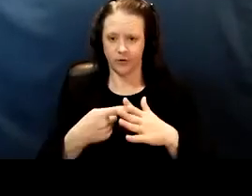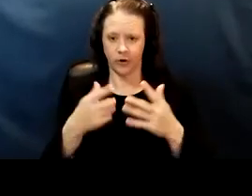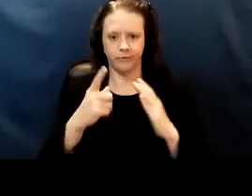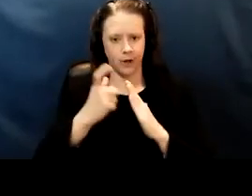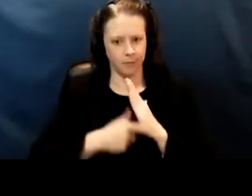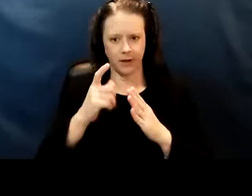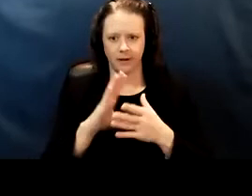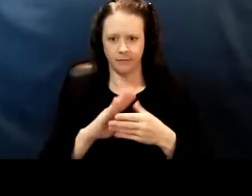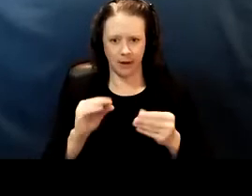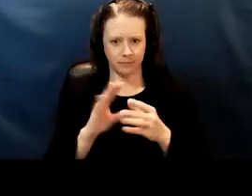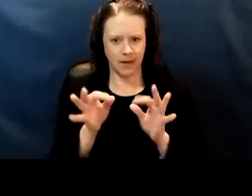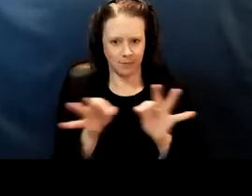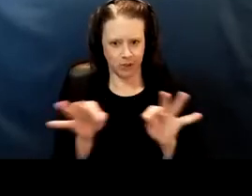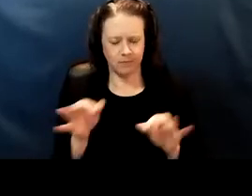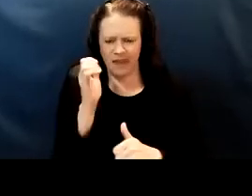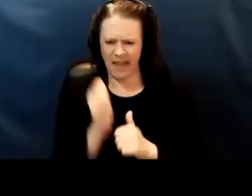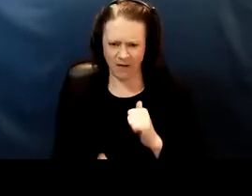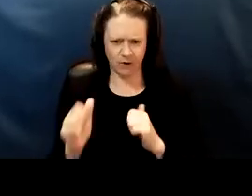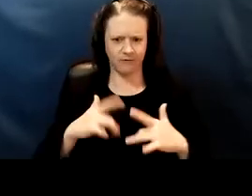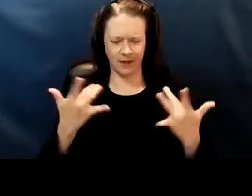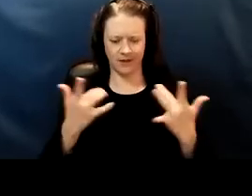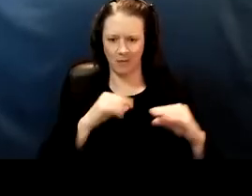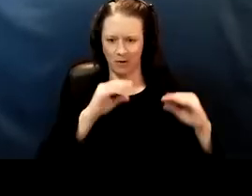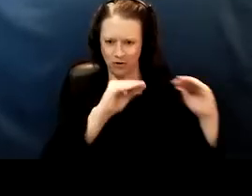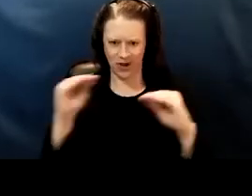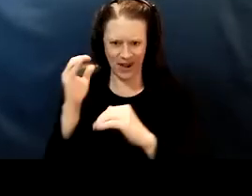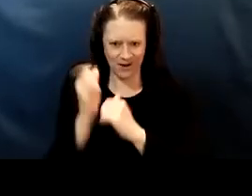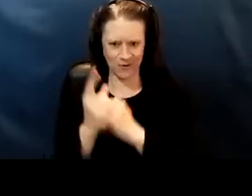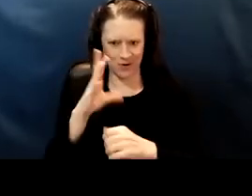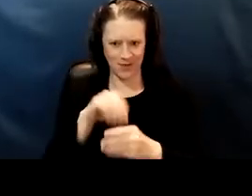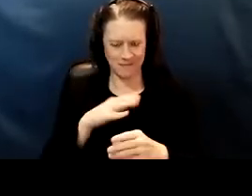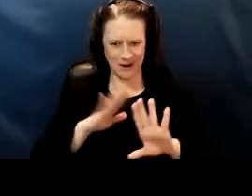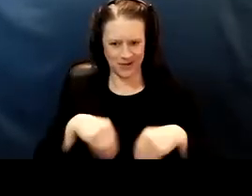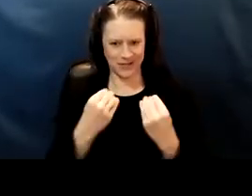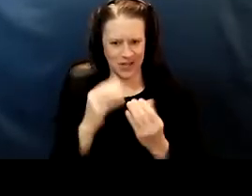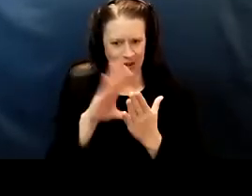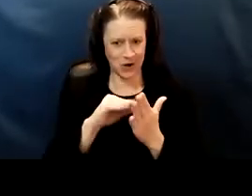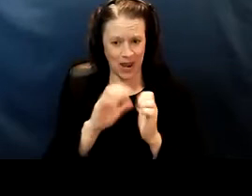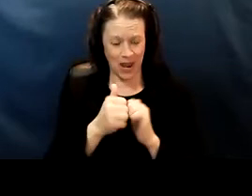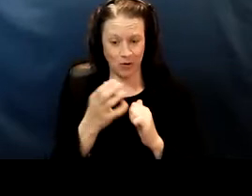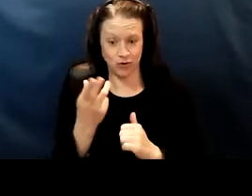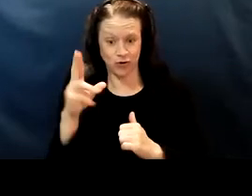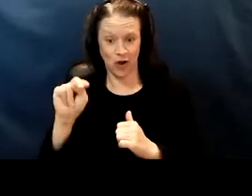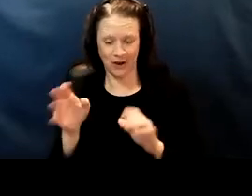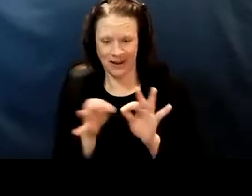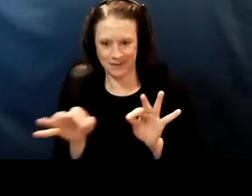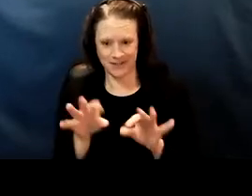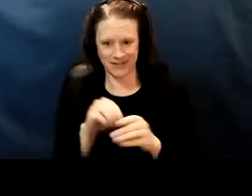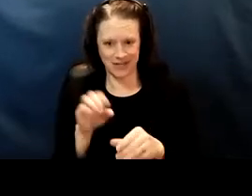So...going to train everybody in my organization to learn how to turn on the captions on Zoom. We're going to do it internally.